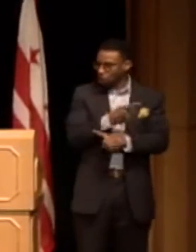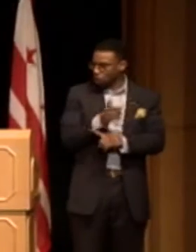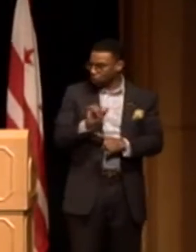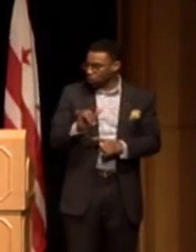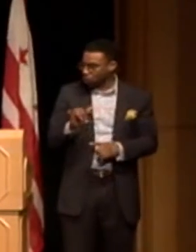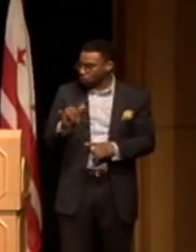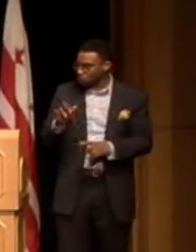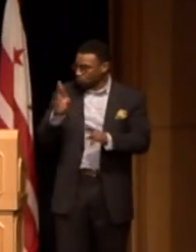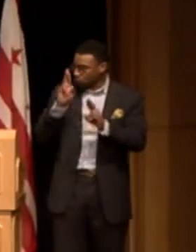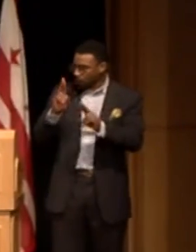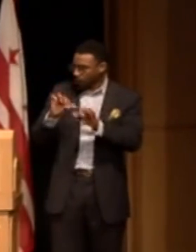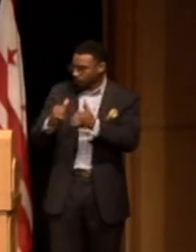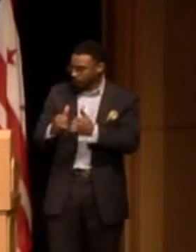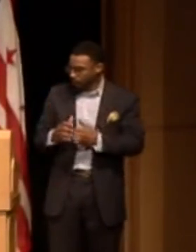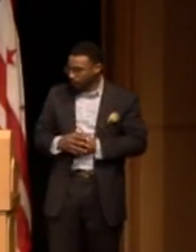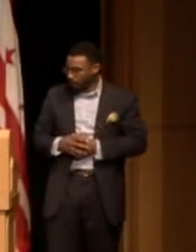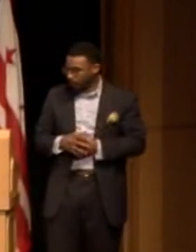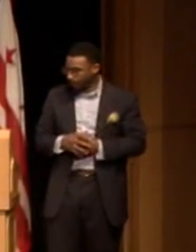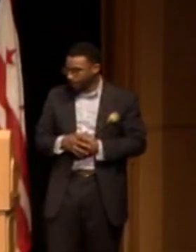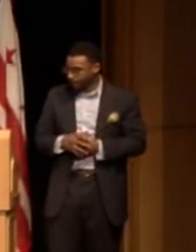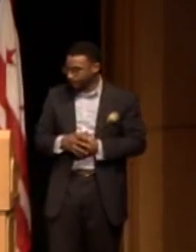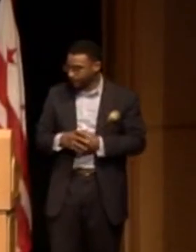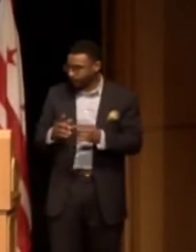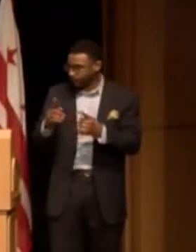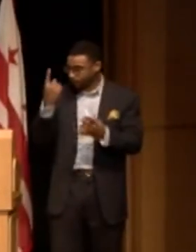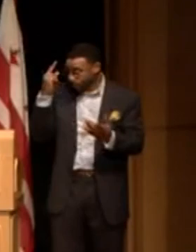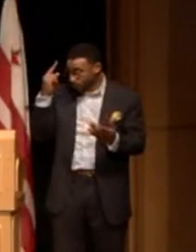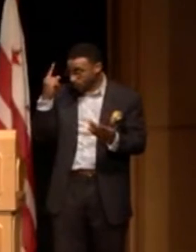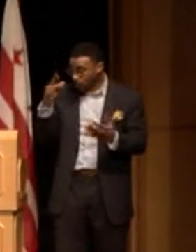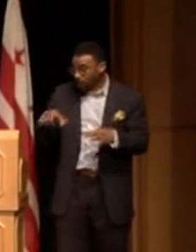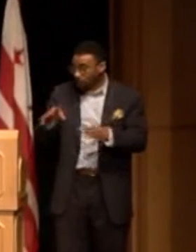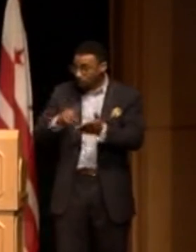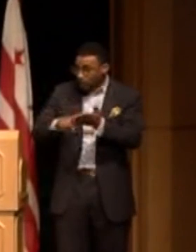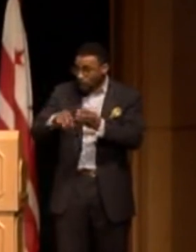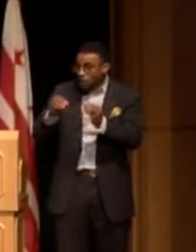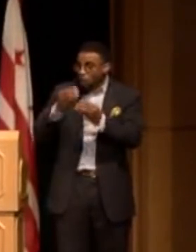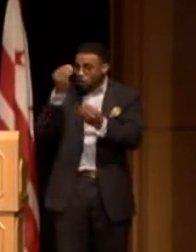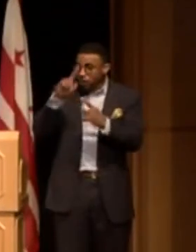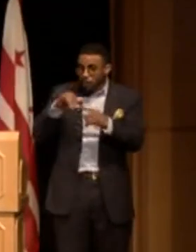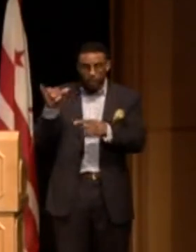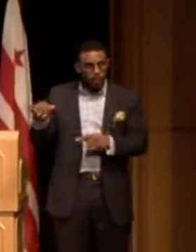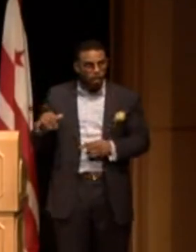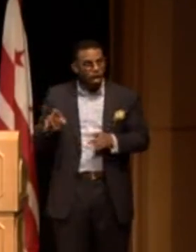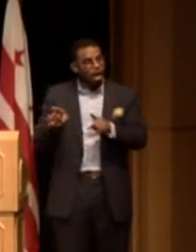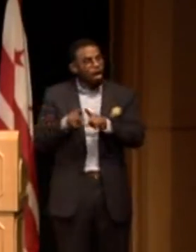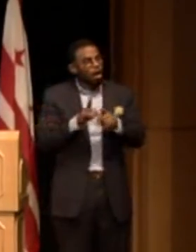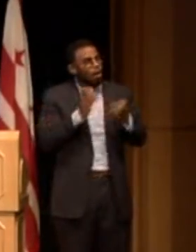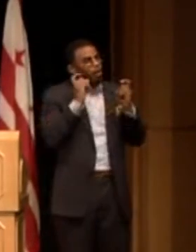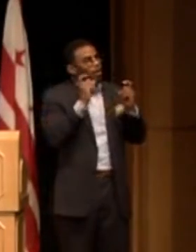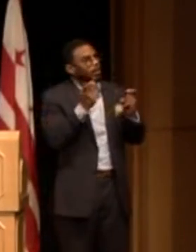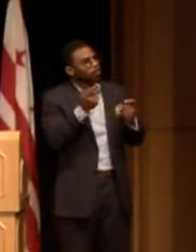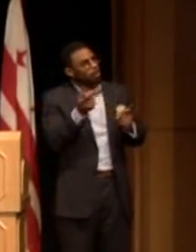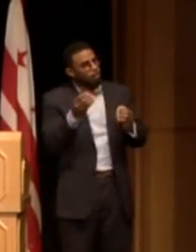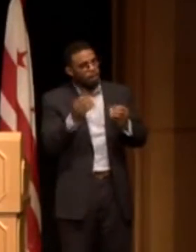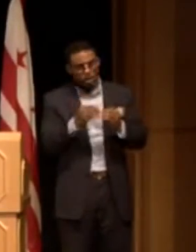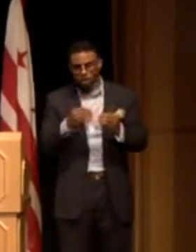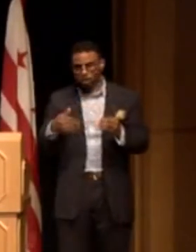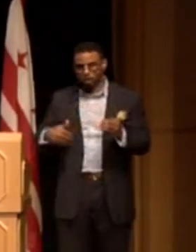THE RESPECTIVE AGENCY TO FIND OUT MORE INFORMATION ABOUT THAT. ALSO WANTED TO GIVE YOU ALL A BIT OF SENSE ABOUT TIMING FOR